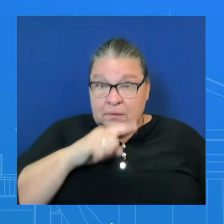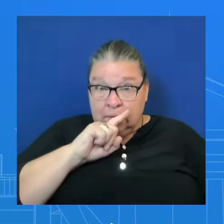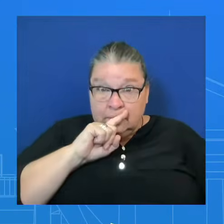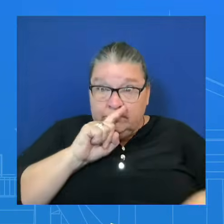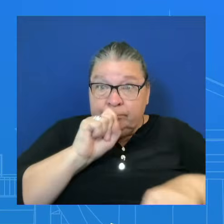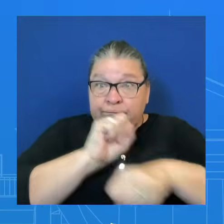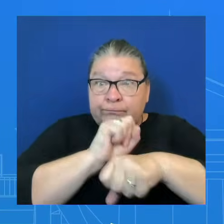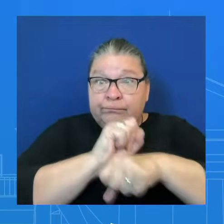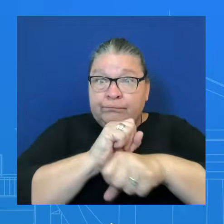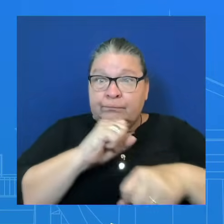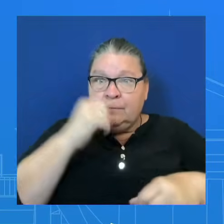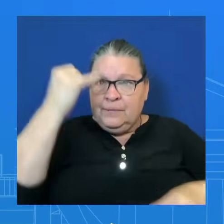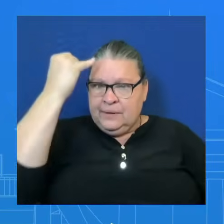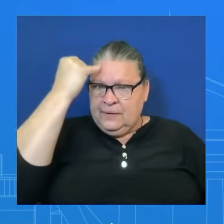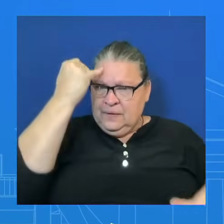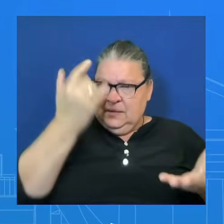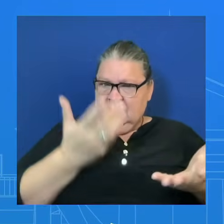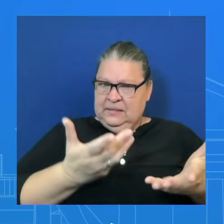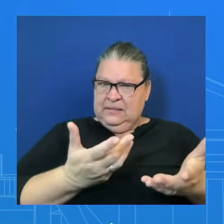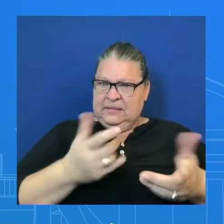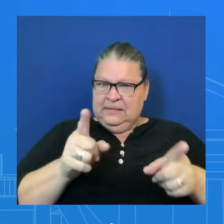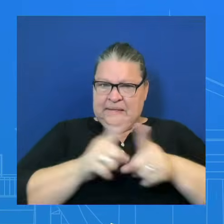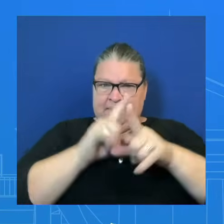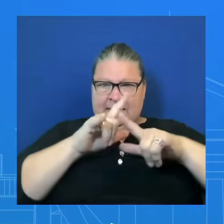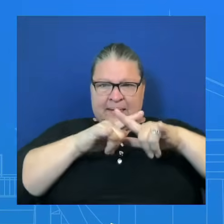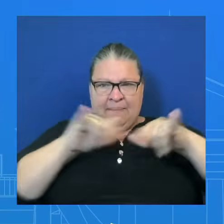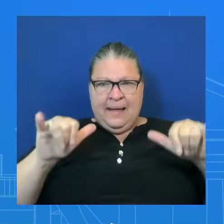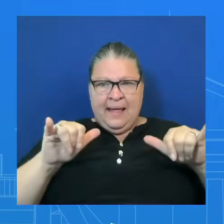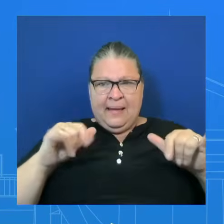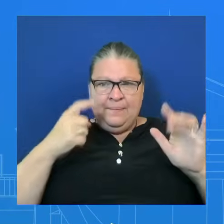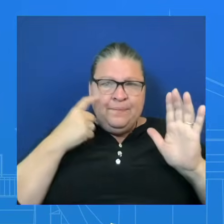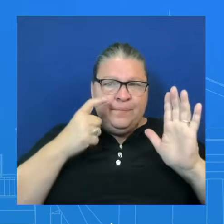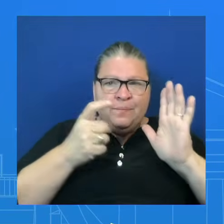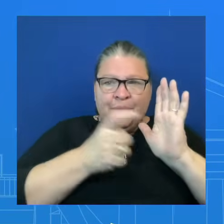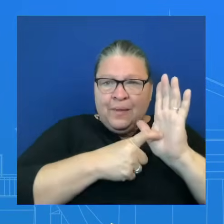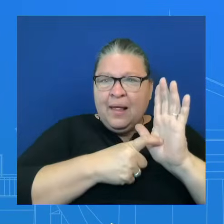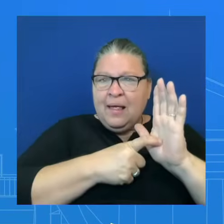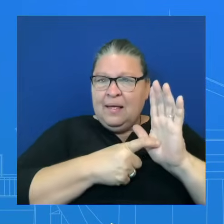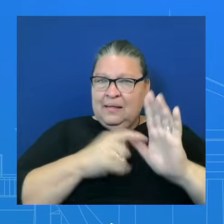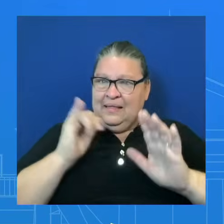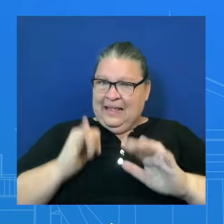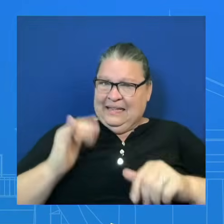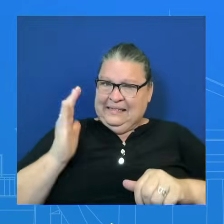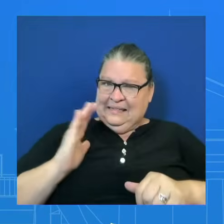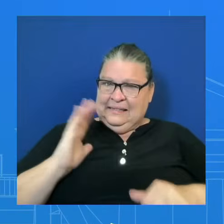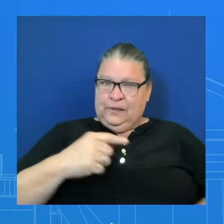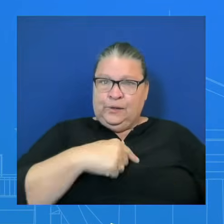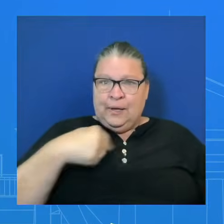of the Tiananmen Square. Number two, it wasn't timed specifically to deal